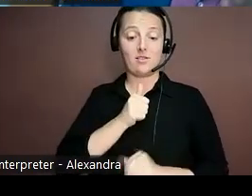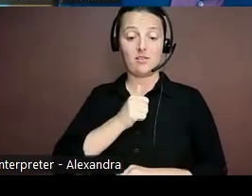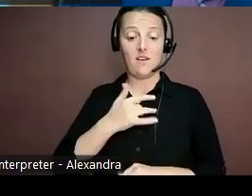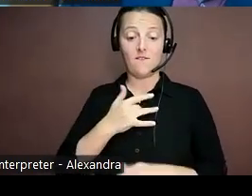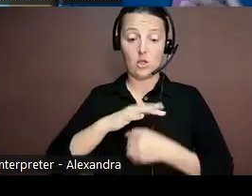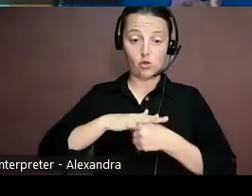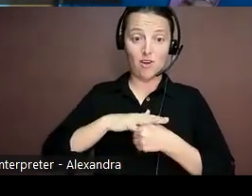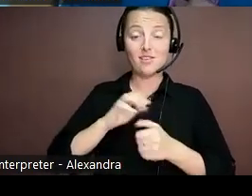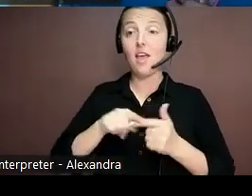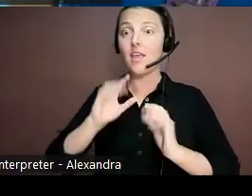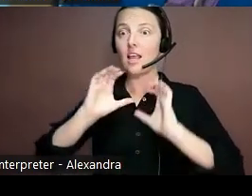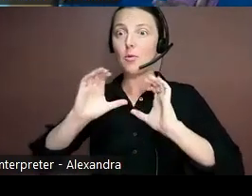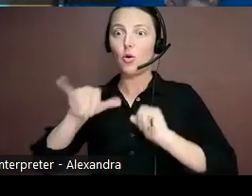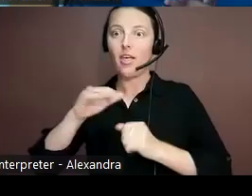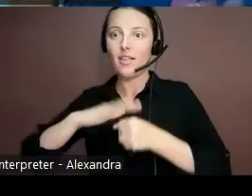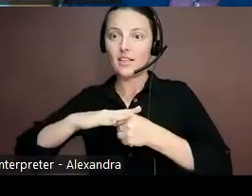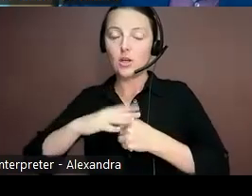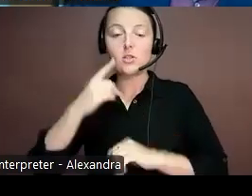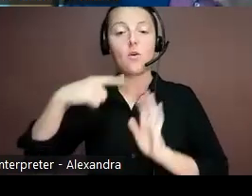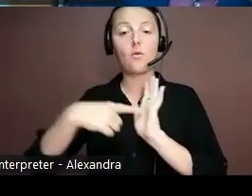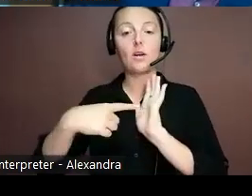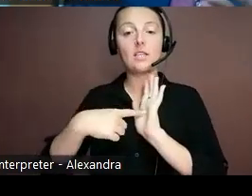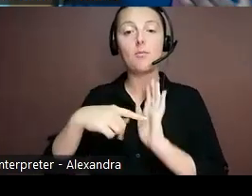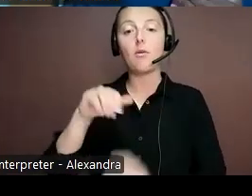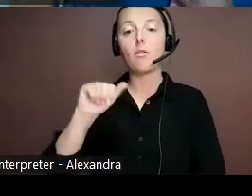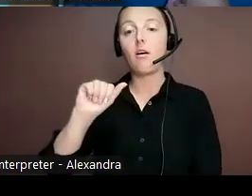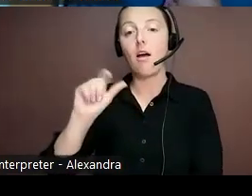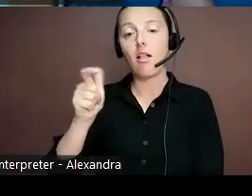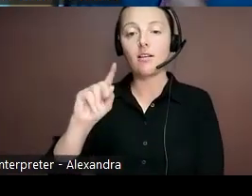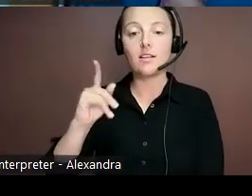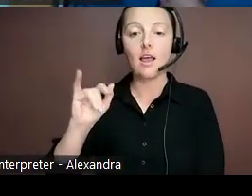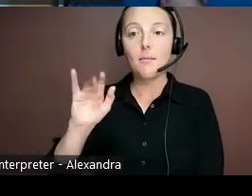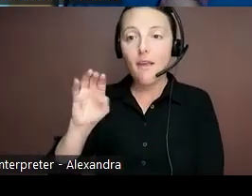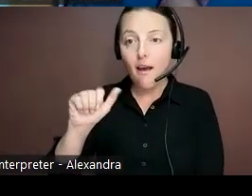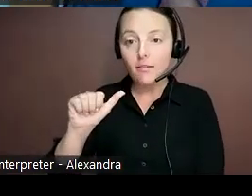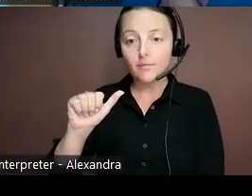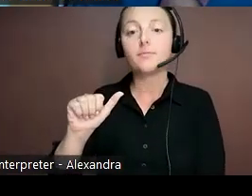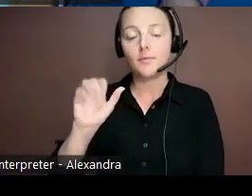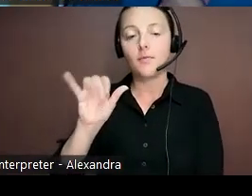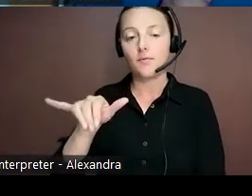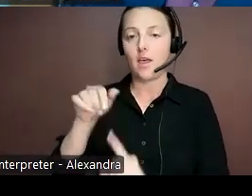alexia when there's a deficit in that we see the variables like that you know um uh uh correlate